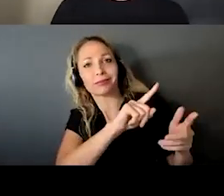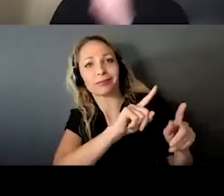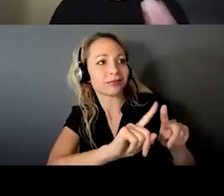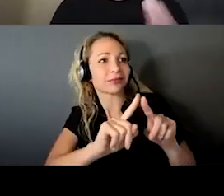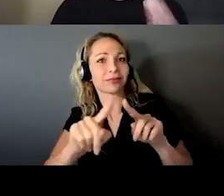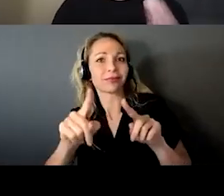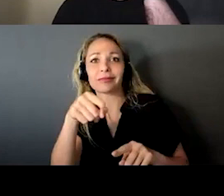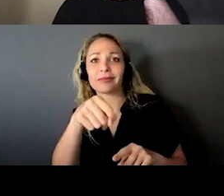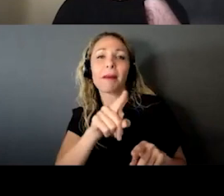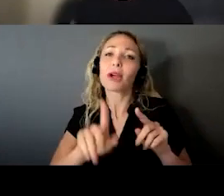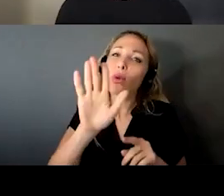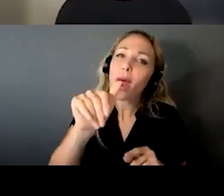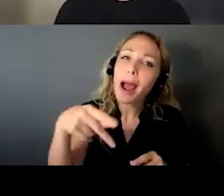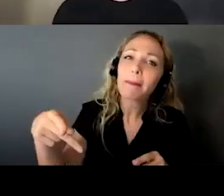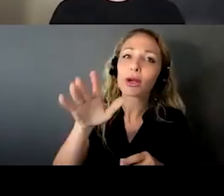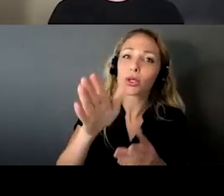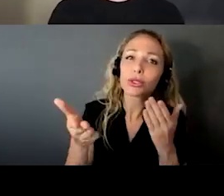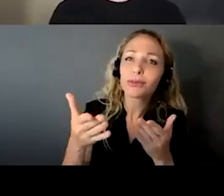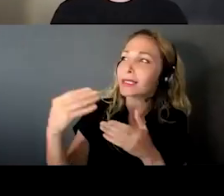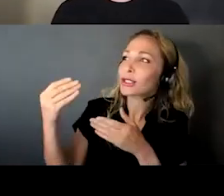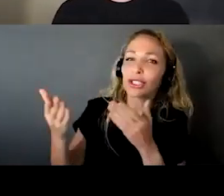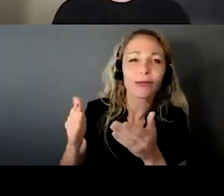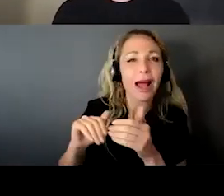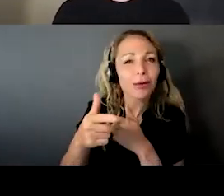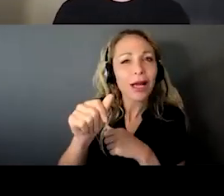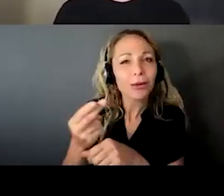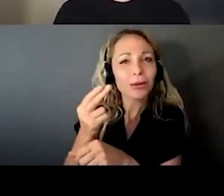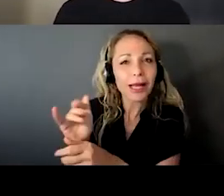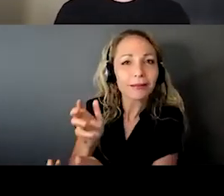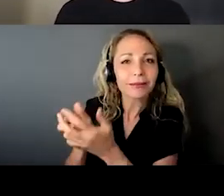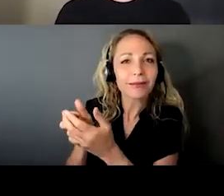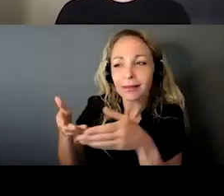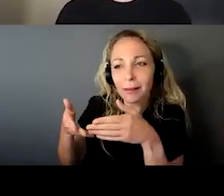PLETHORA TO CONTROL MORE IN YOUR BUSINESS.